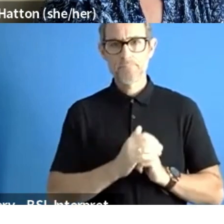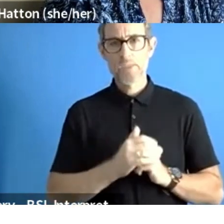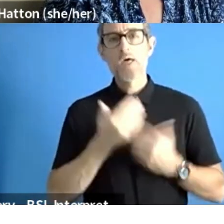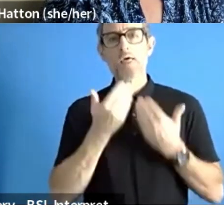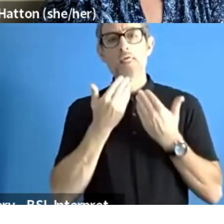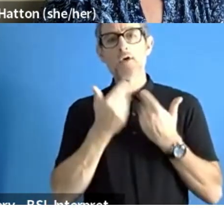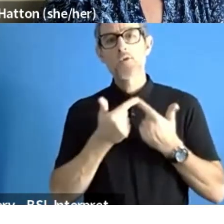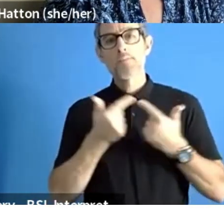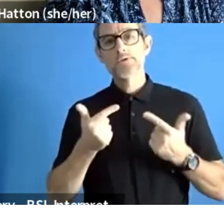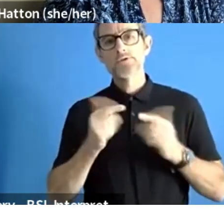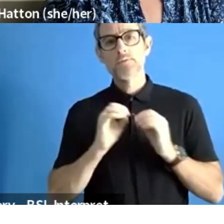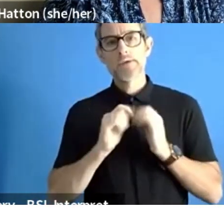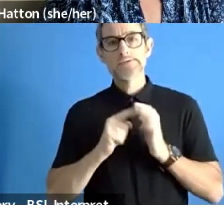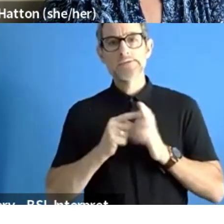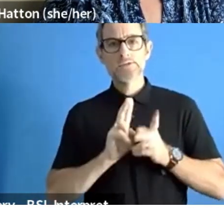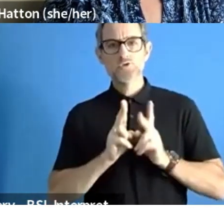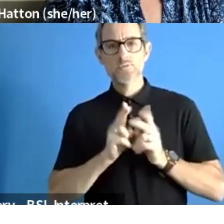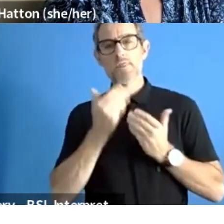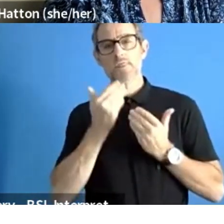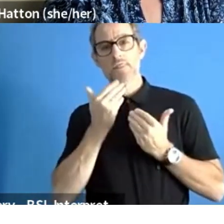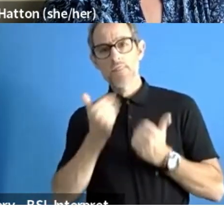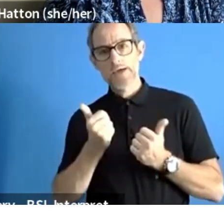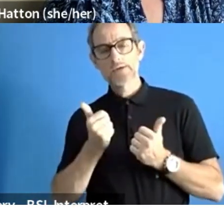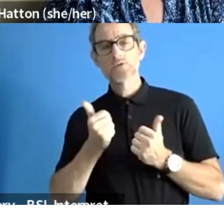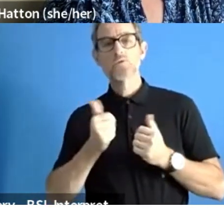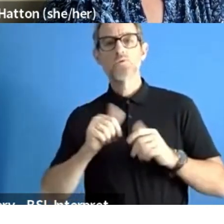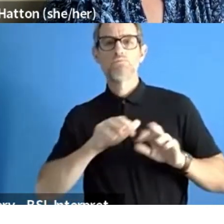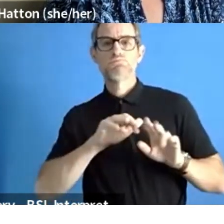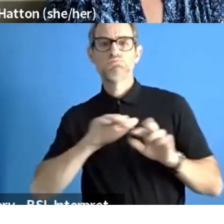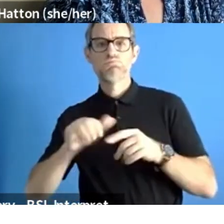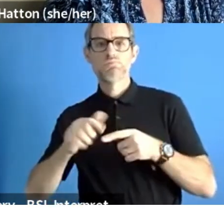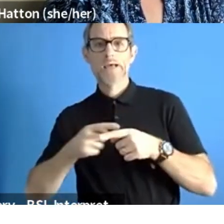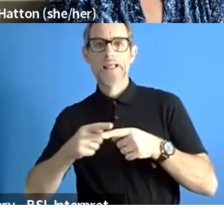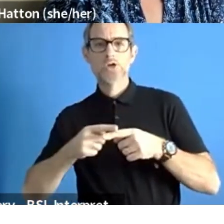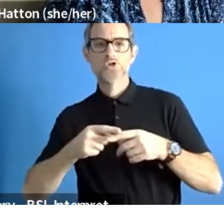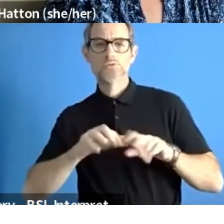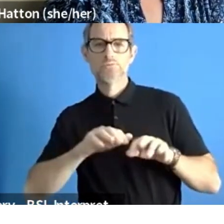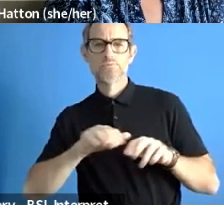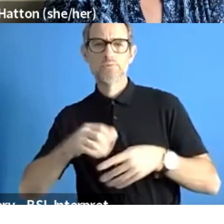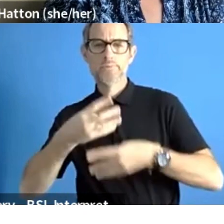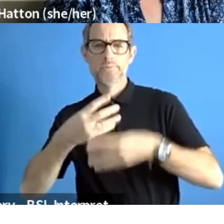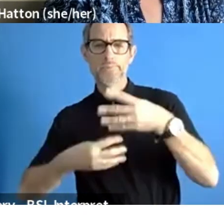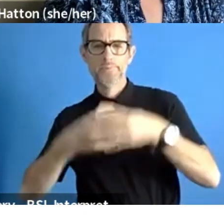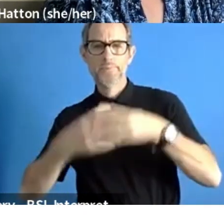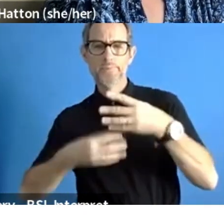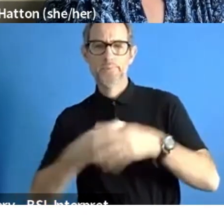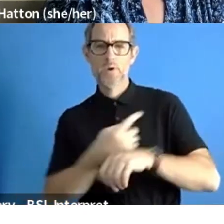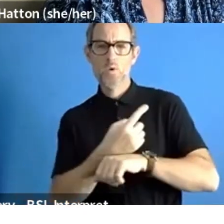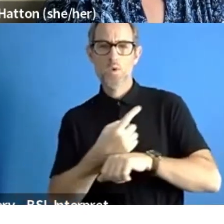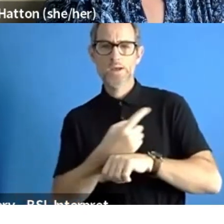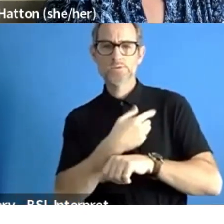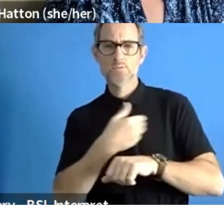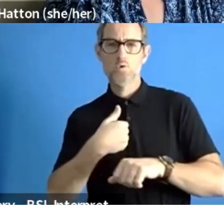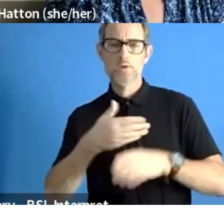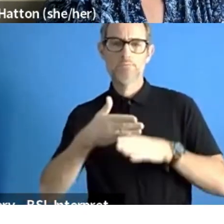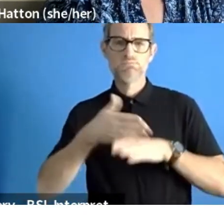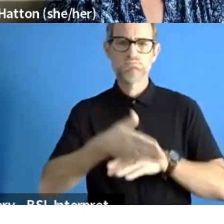Thanks to our sign language interpreter, thanks to our captioner who have had a lot of work to do over the last hour and thanks, again, to